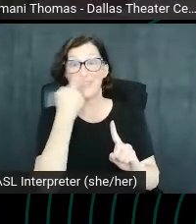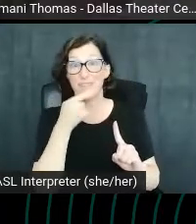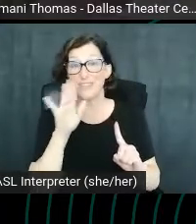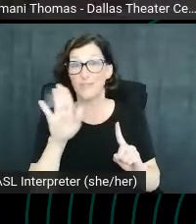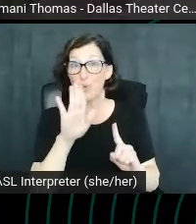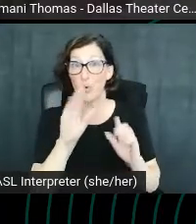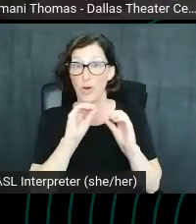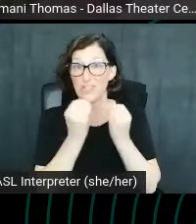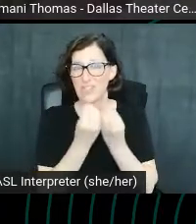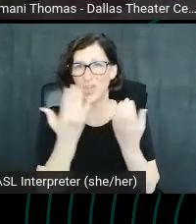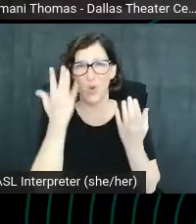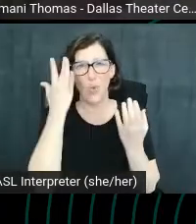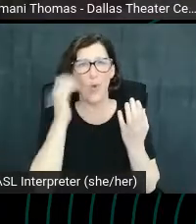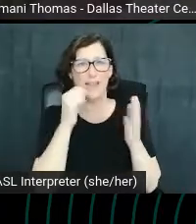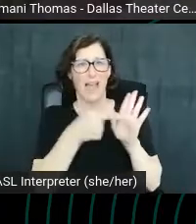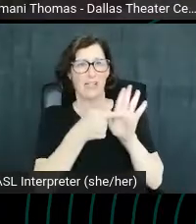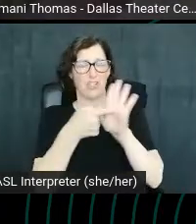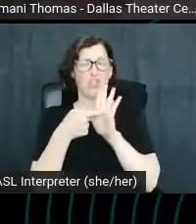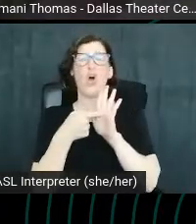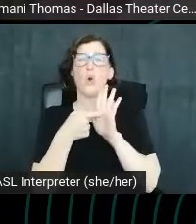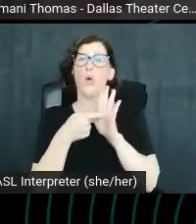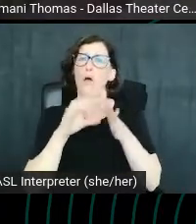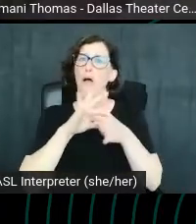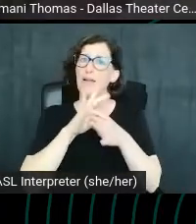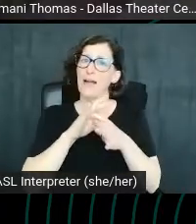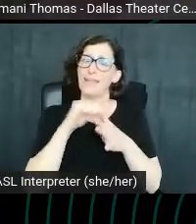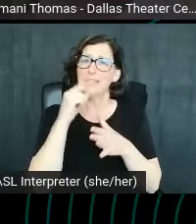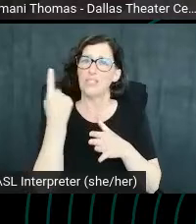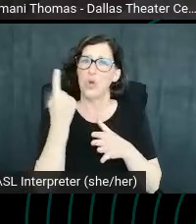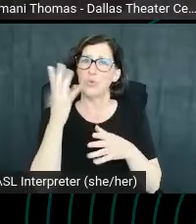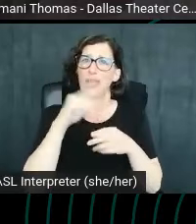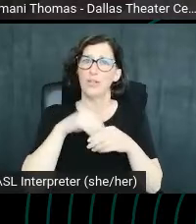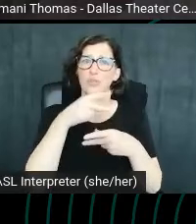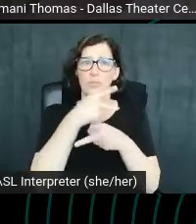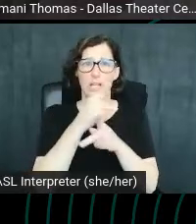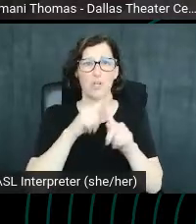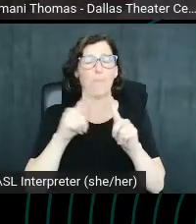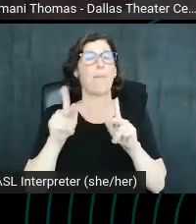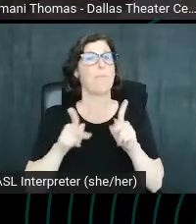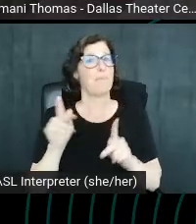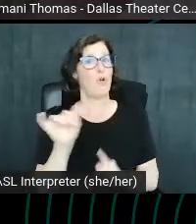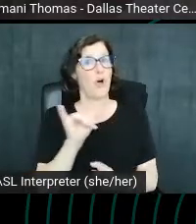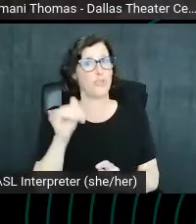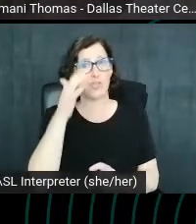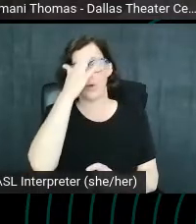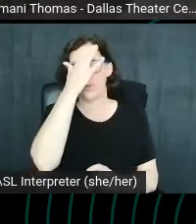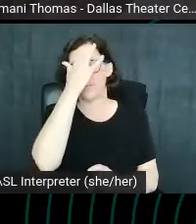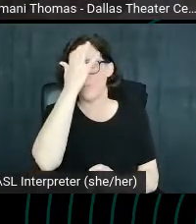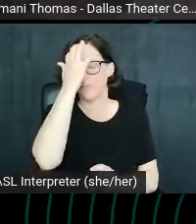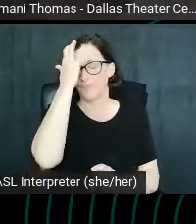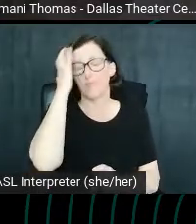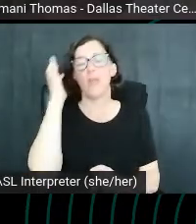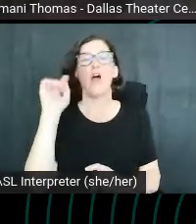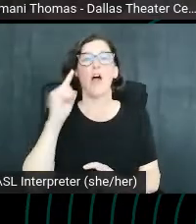Our content strategy doesn't only include productions but our people as well. Our first two shows of the season were in rep,